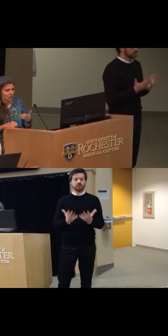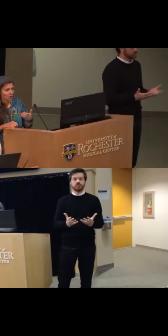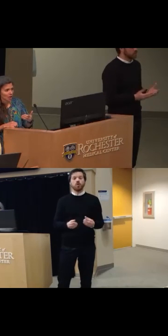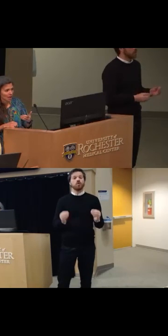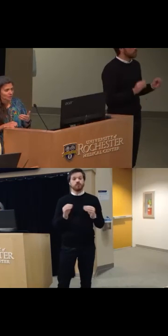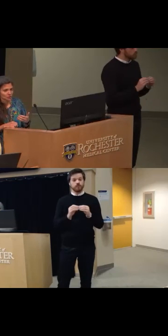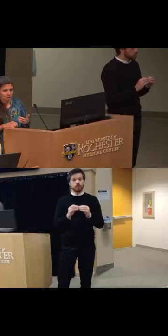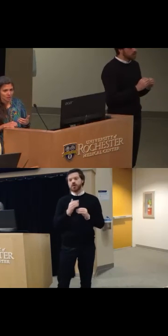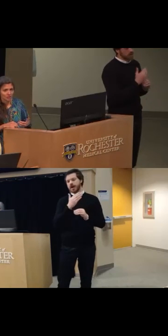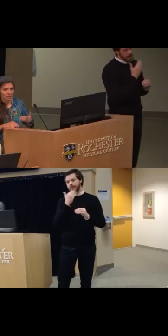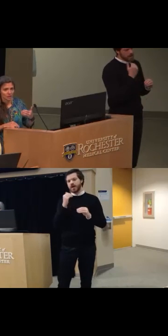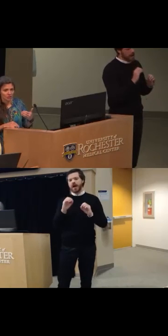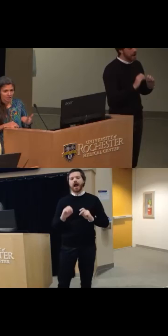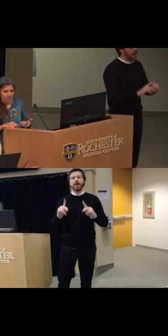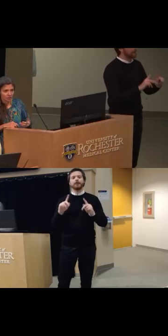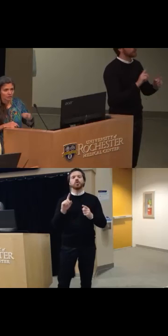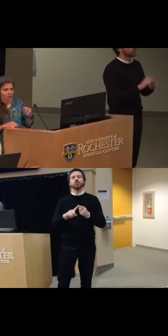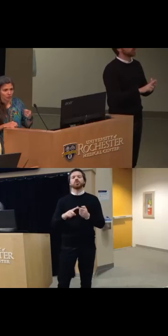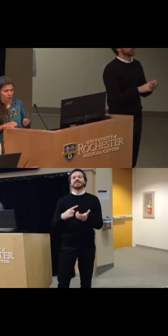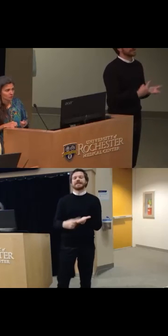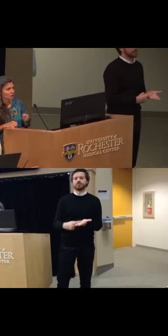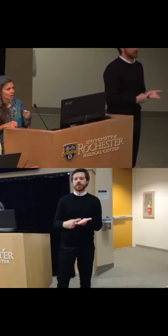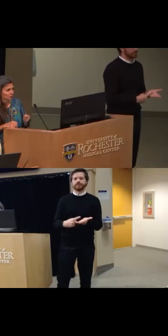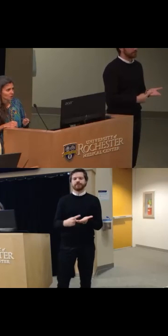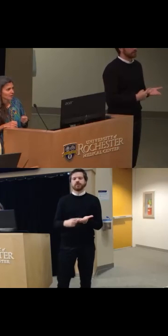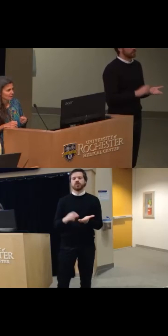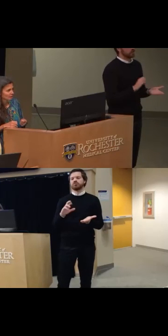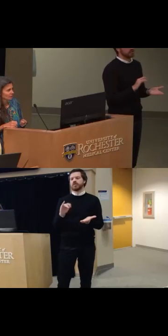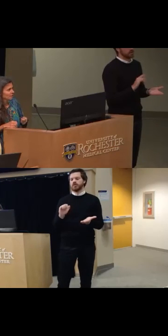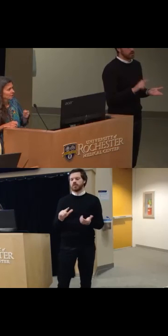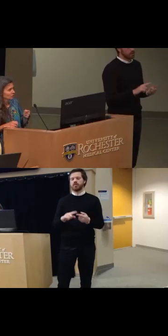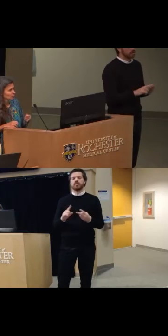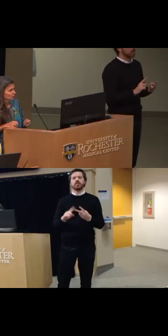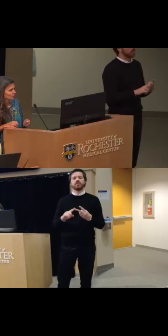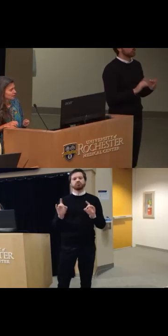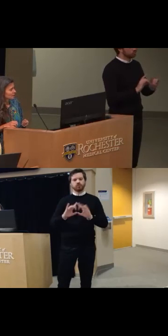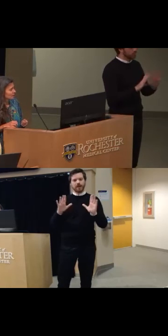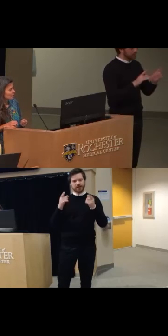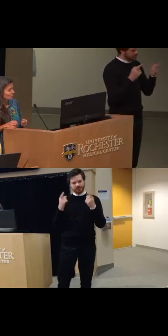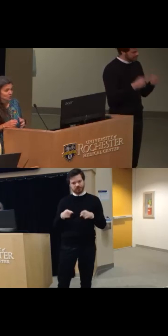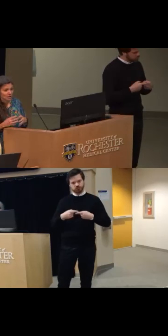better opportunities to debrief critical and traumatic events in the workplace um whether